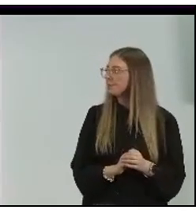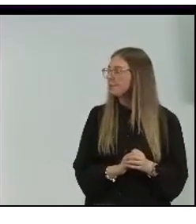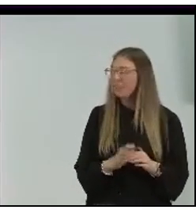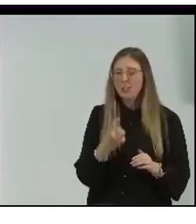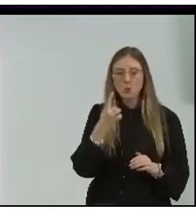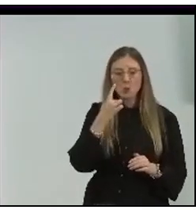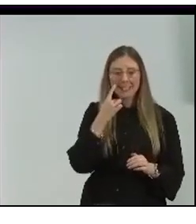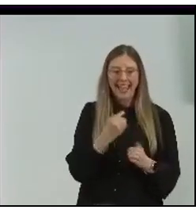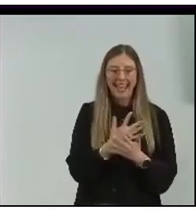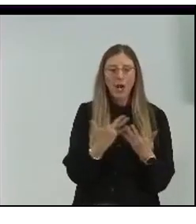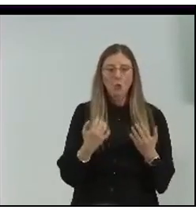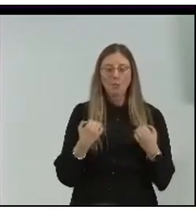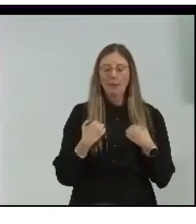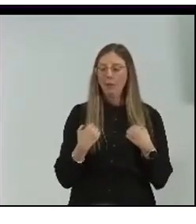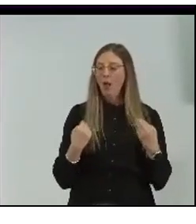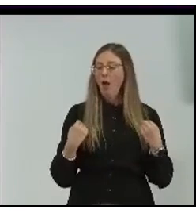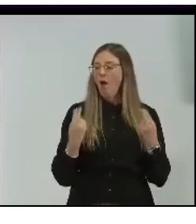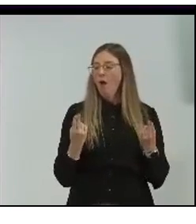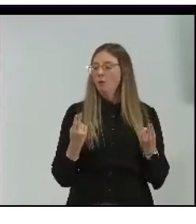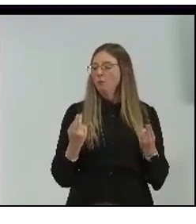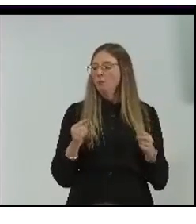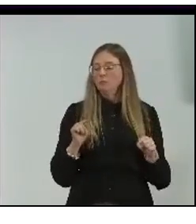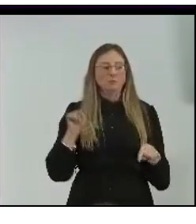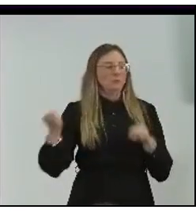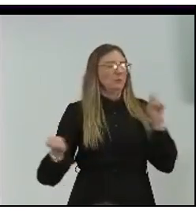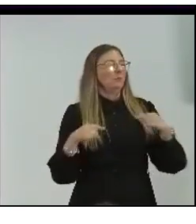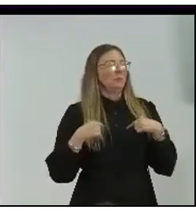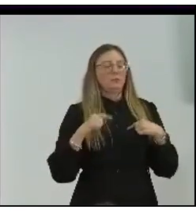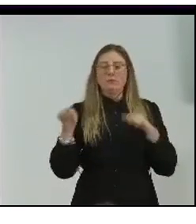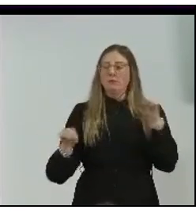fingers when I talk to organisations, talk to many different departments,